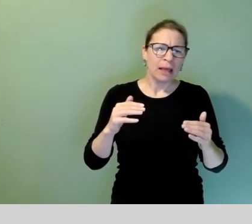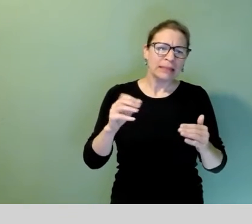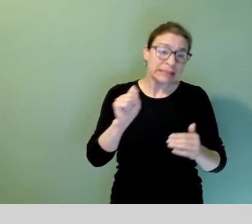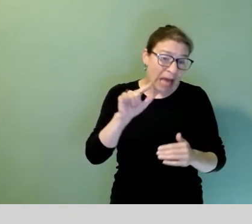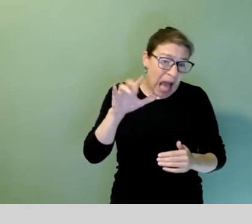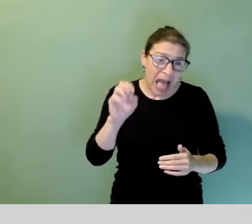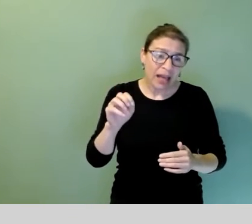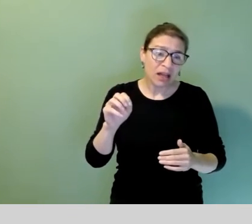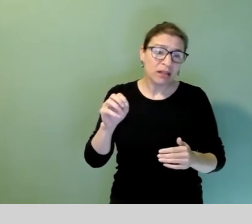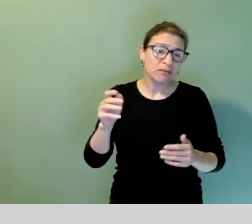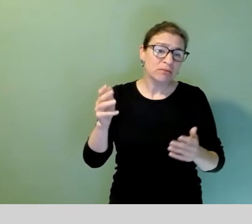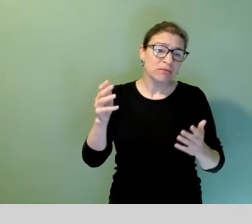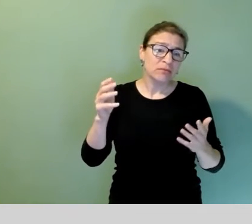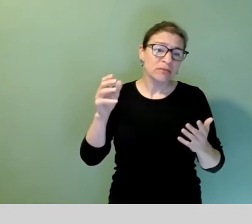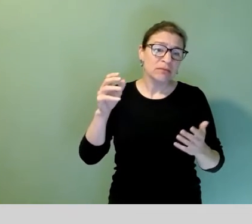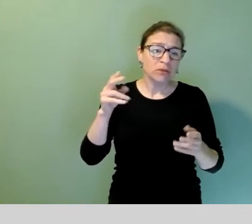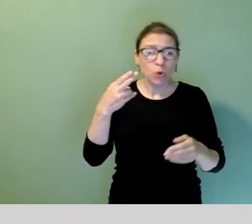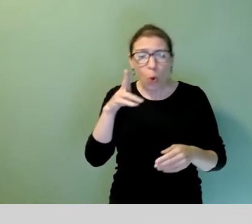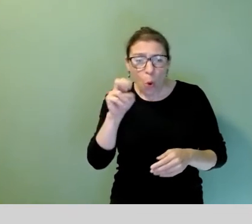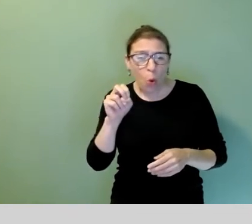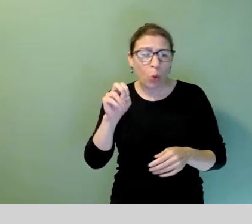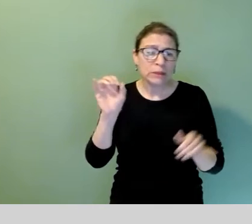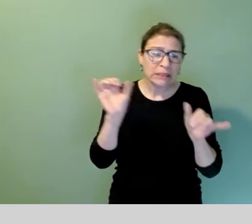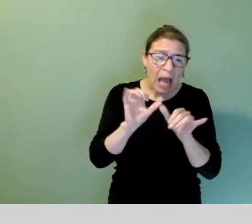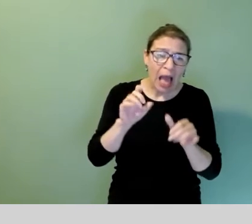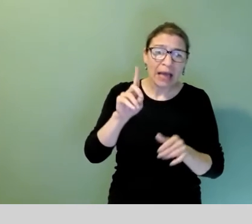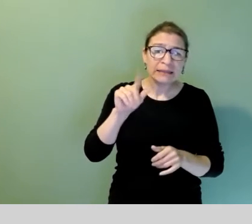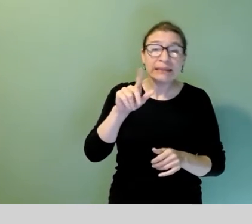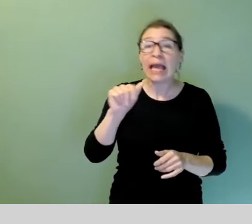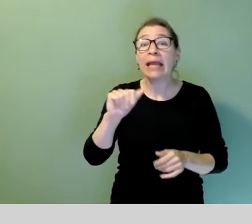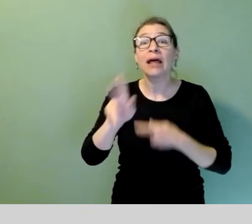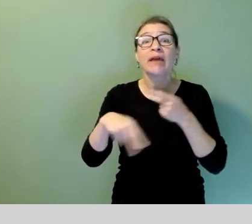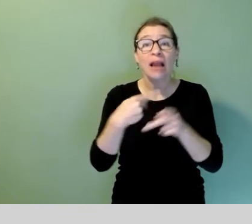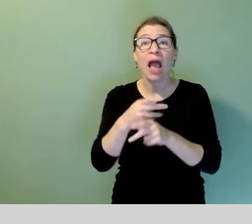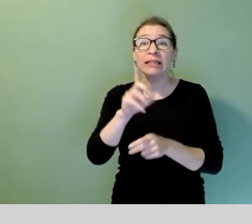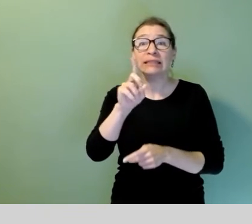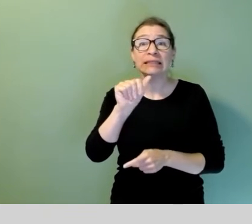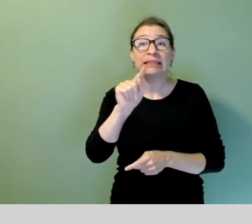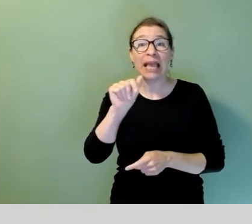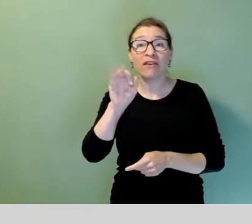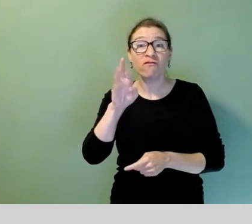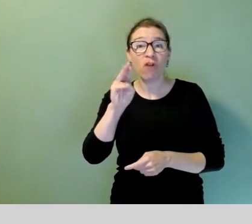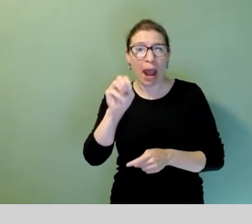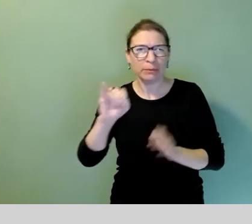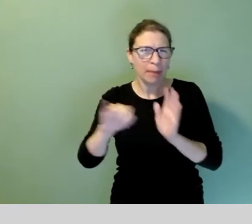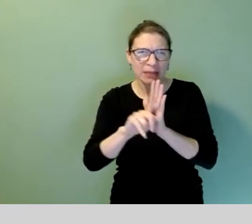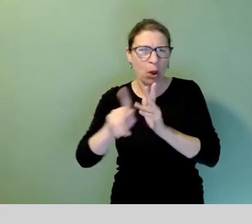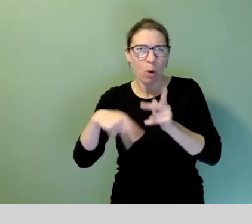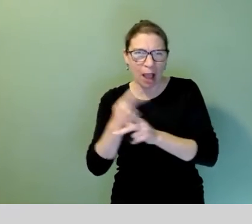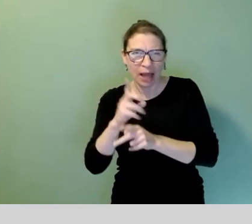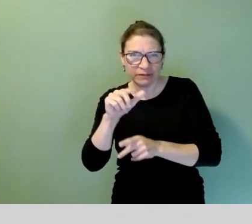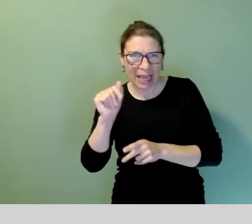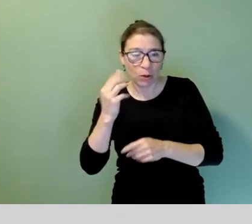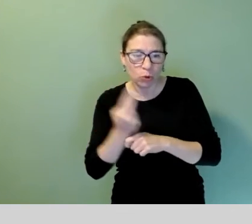Data you always have. This is the parameter the argument where you specify the data frame that you're going to be using. And of course kind which again